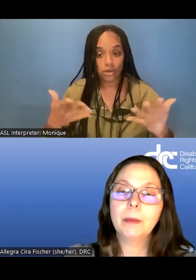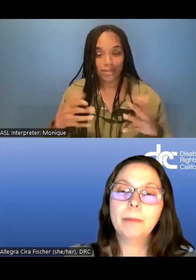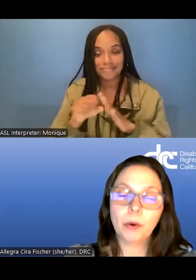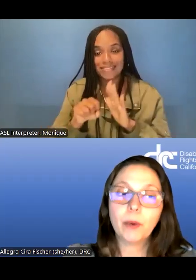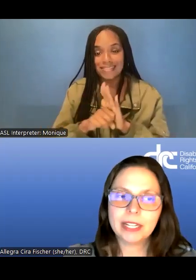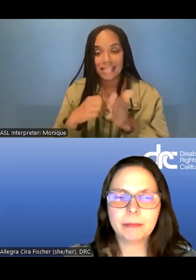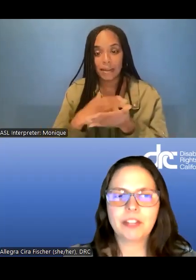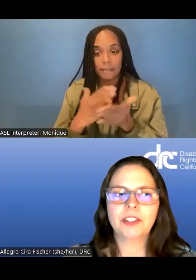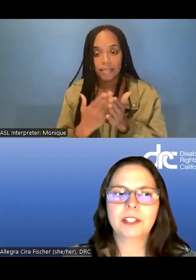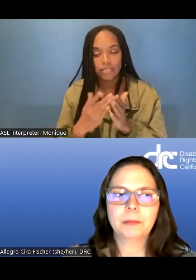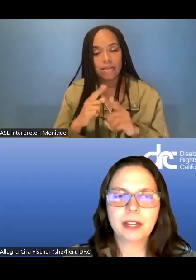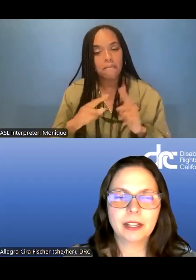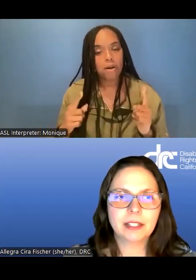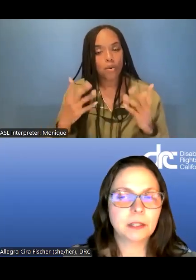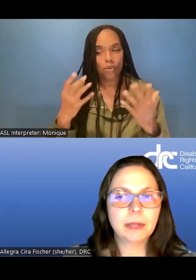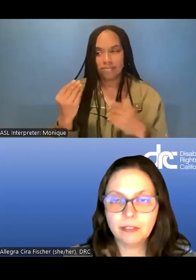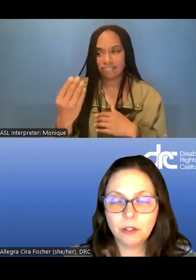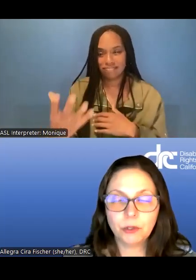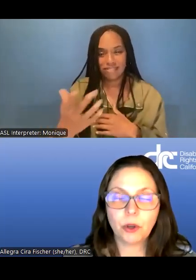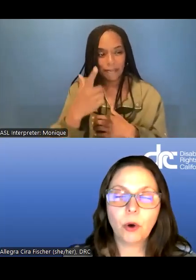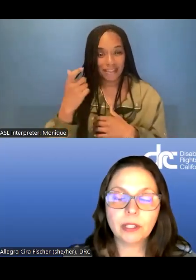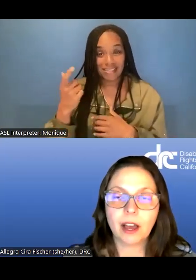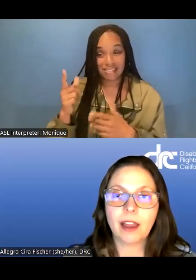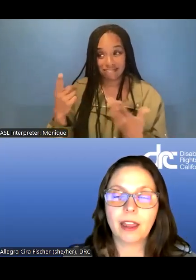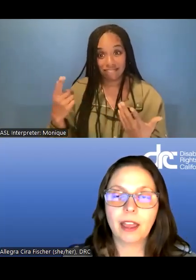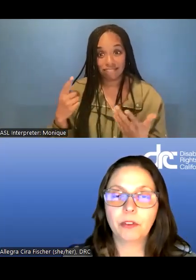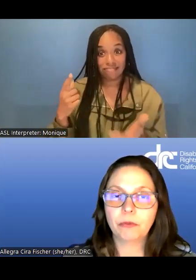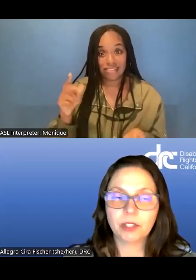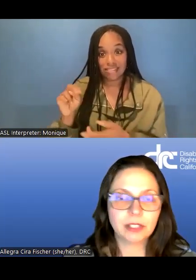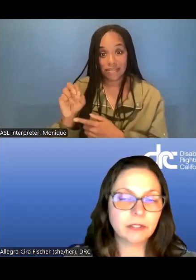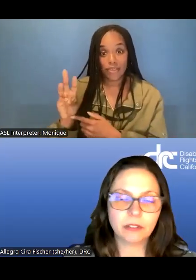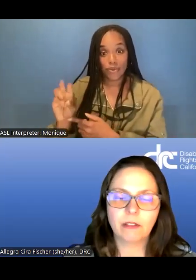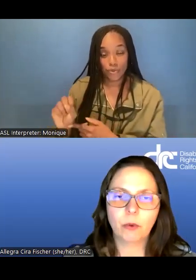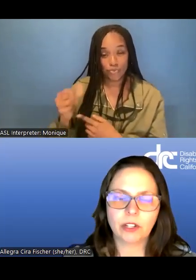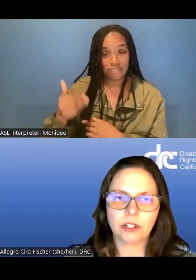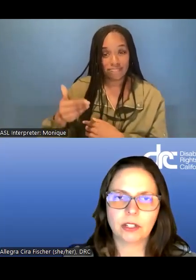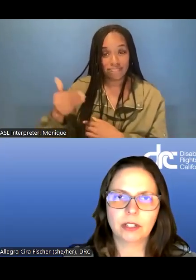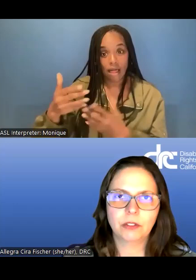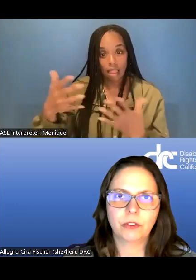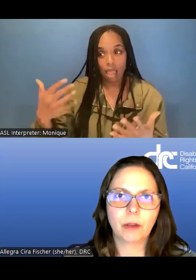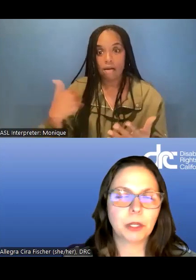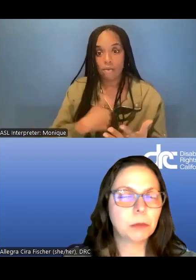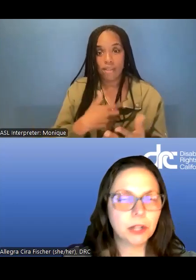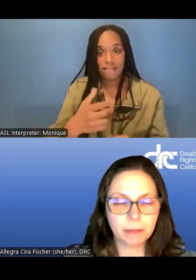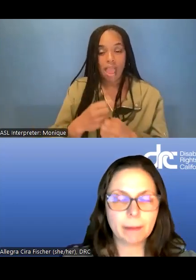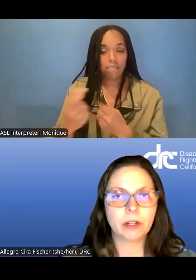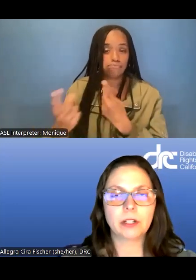but we wanted to mention this because it's been in the news a whole lot, and we've received a lot of questions from community members,